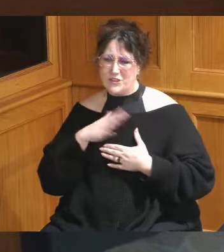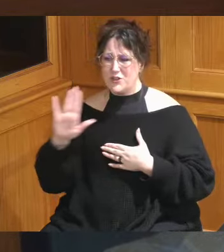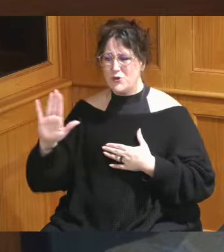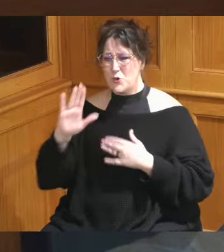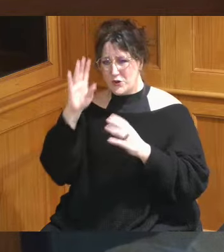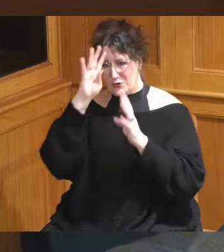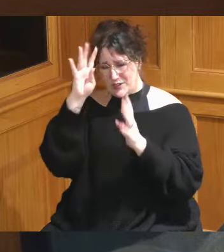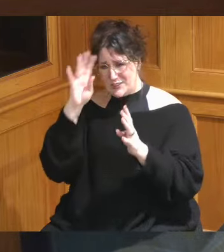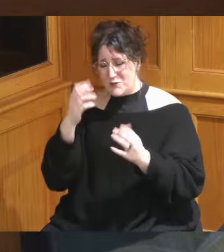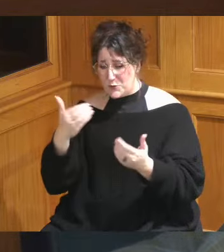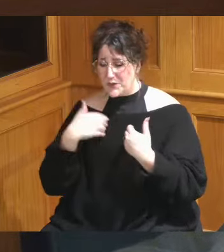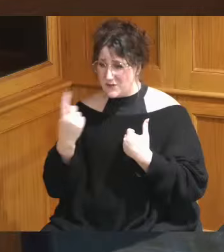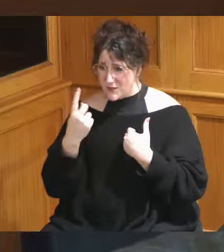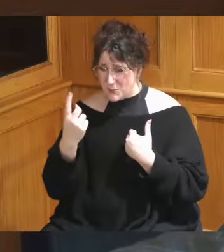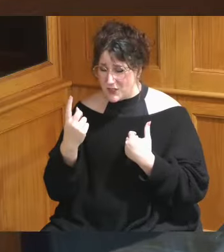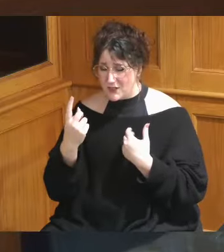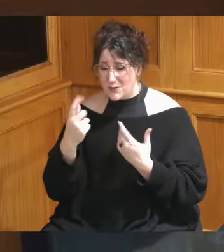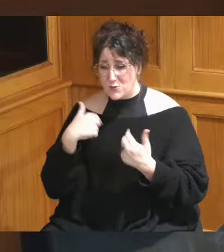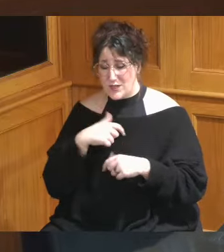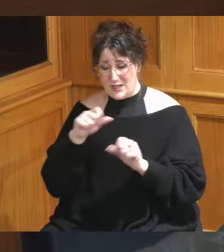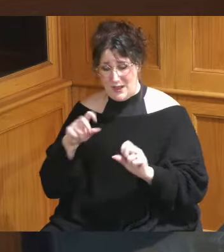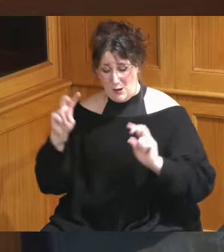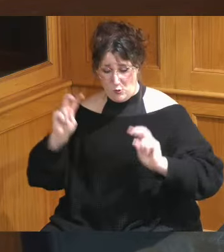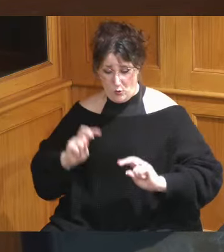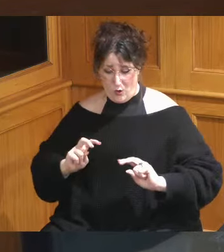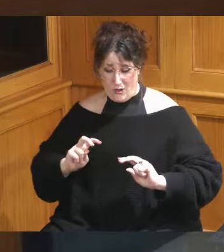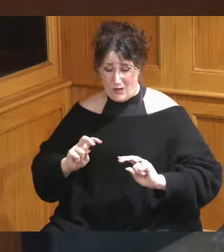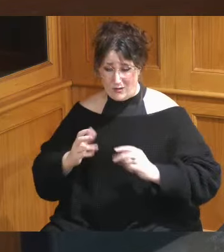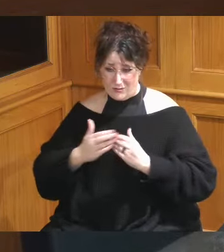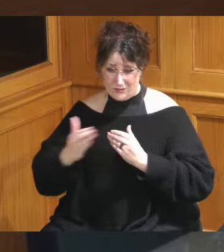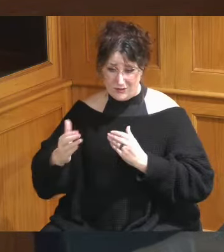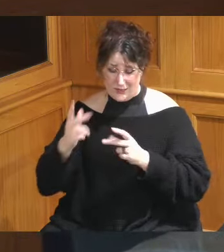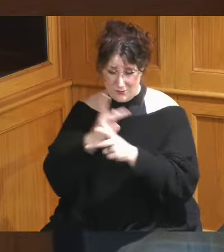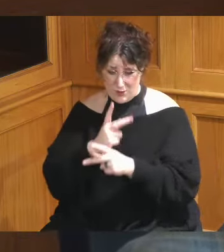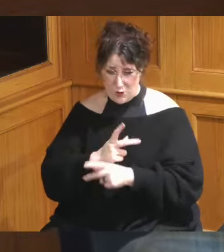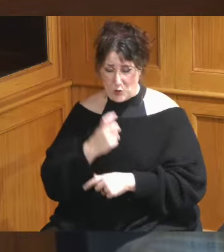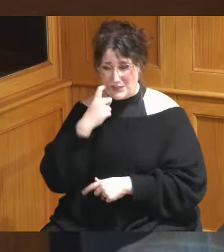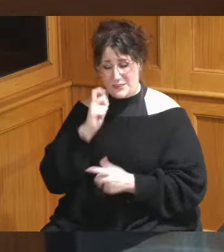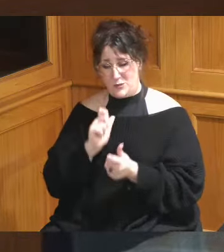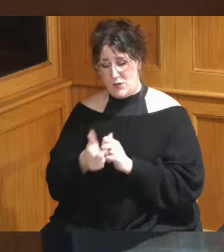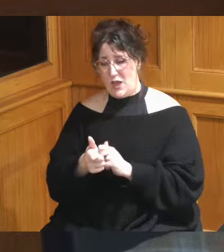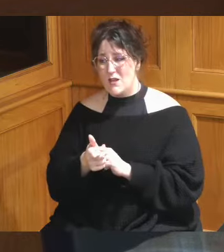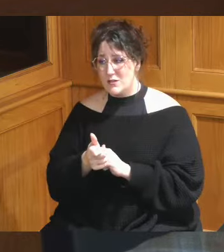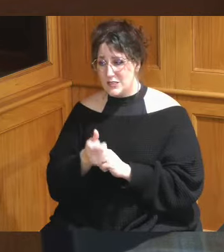do have something that we're going to be looking at that we just passed and kind of see how that